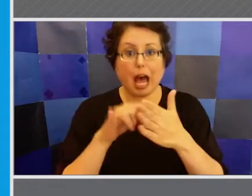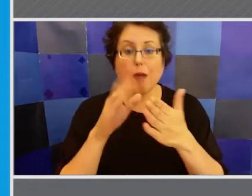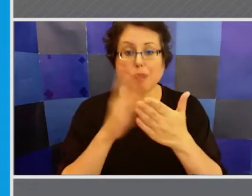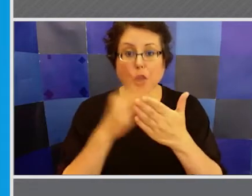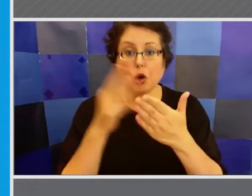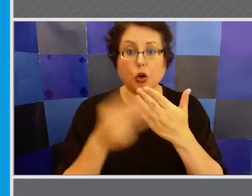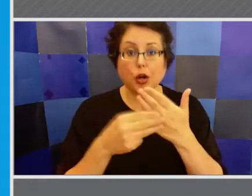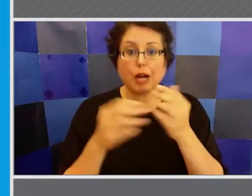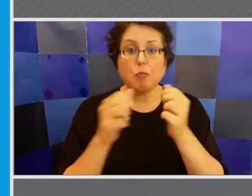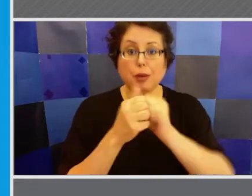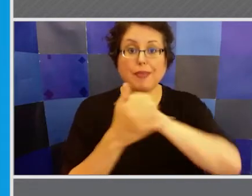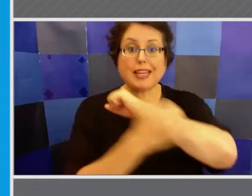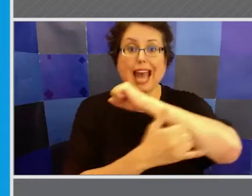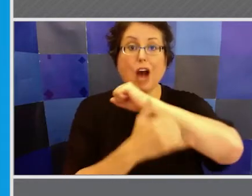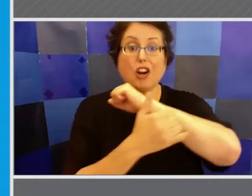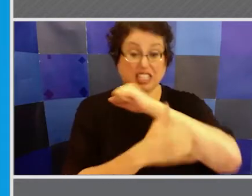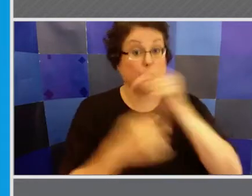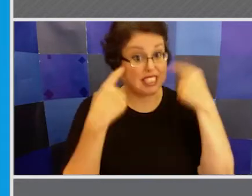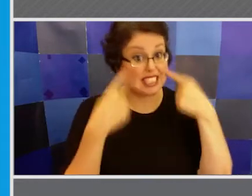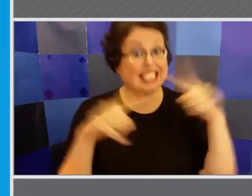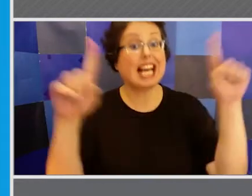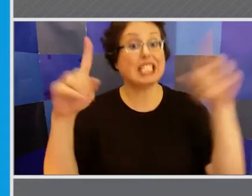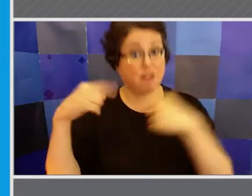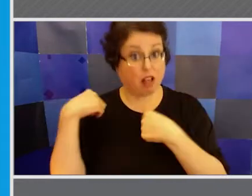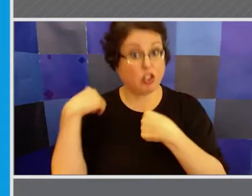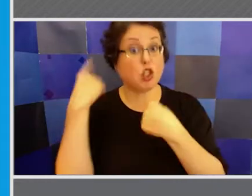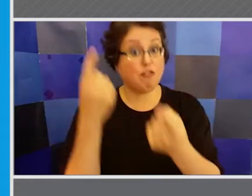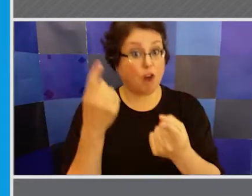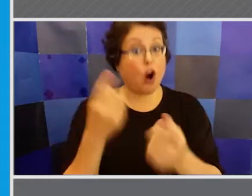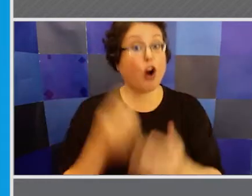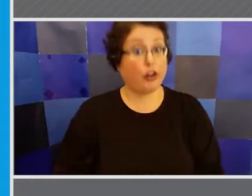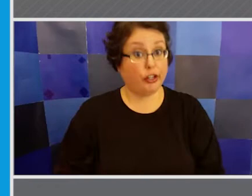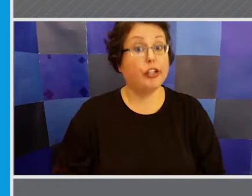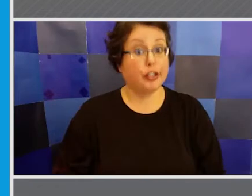very successful so far it's assistant a number of persons throughout the region.